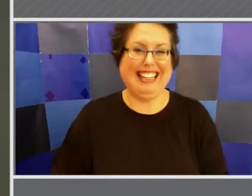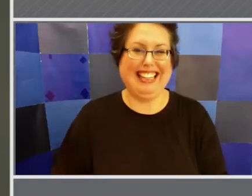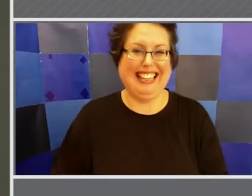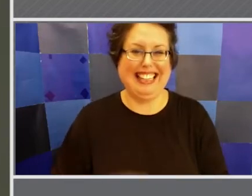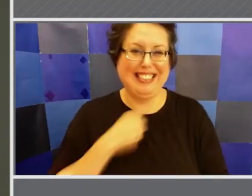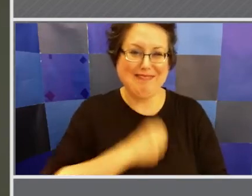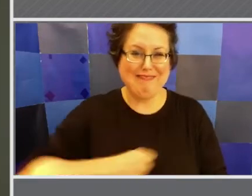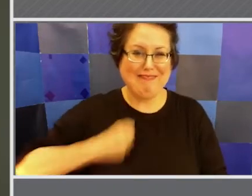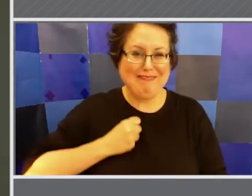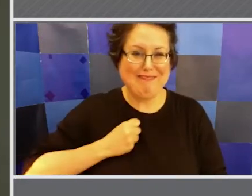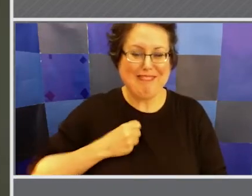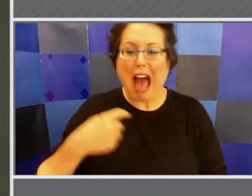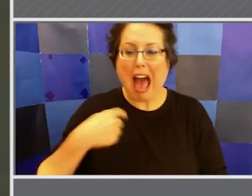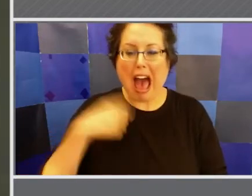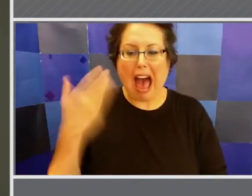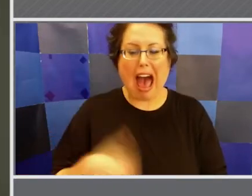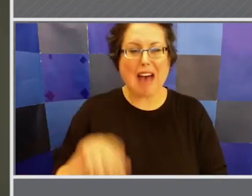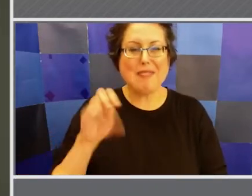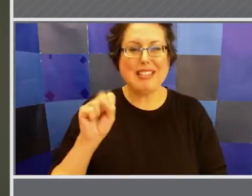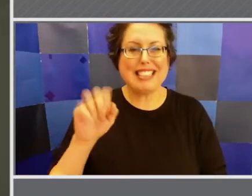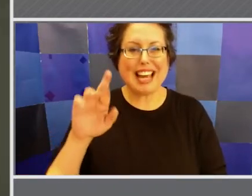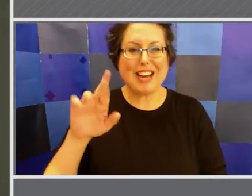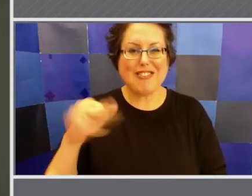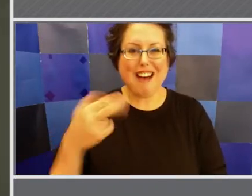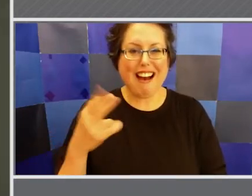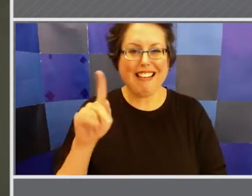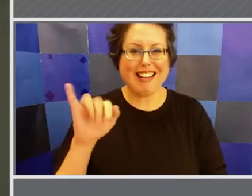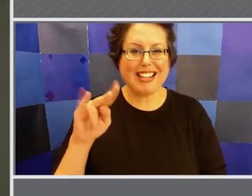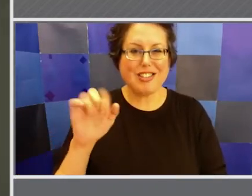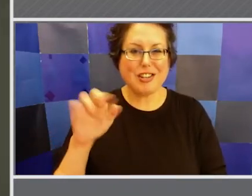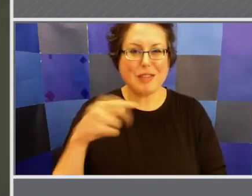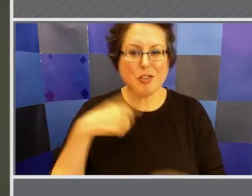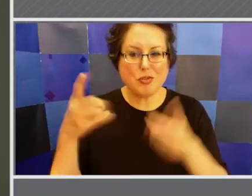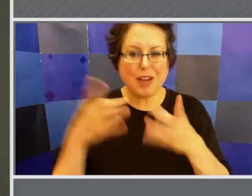I'm sorry Kendra I'm the director of the Department of permits licenses inspections and as you